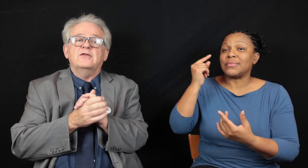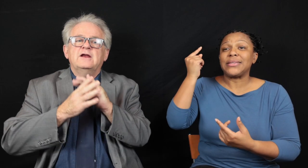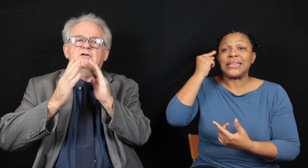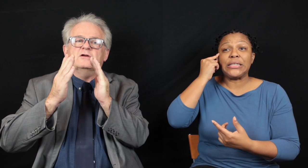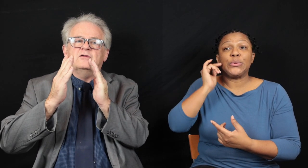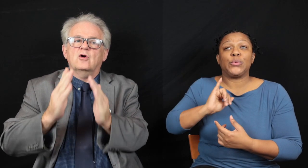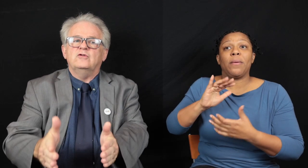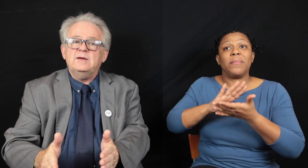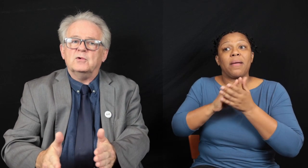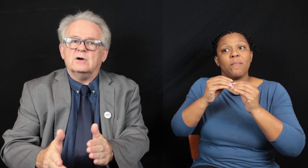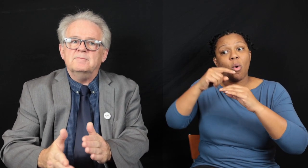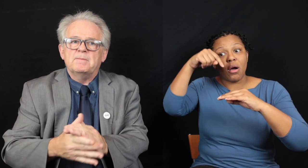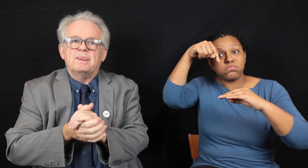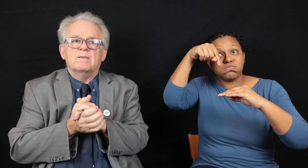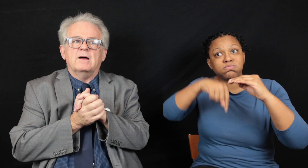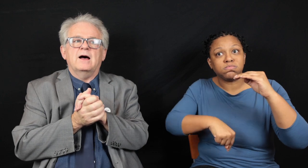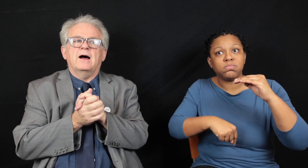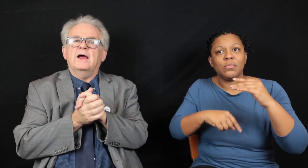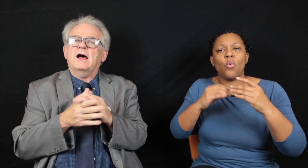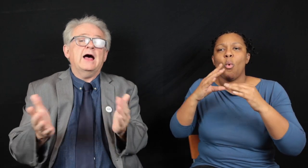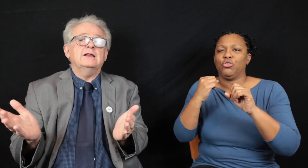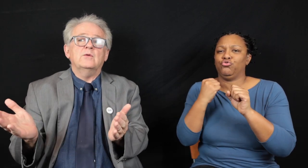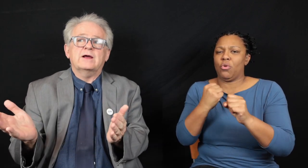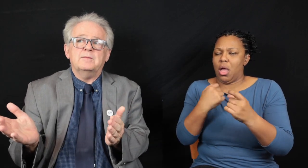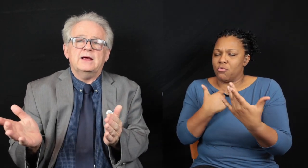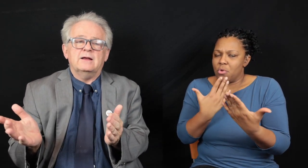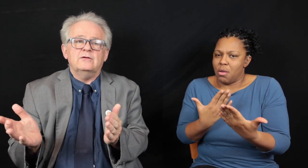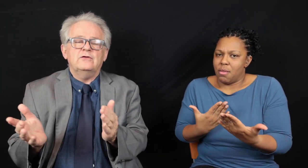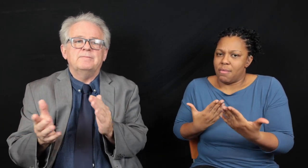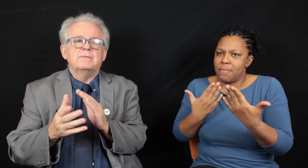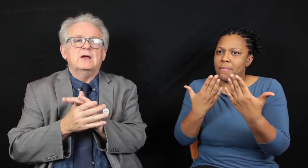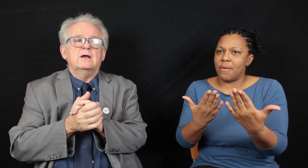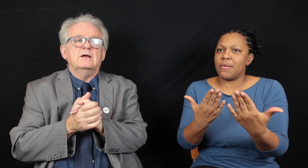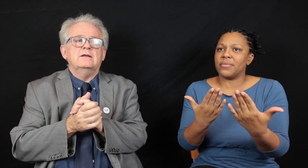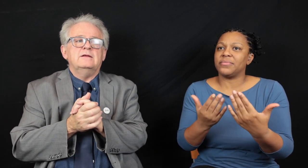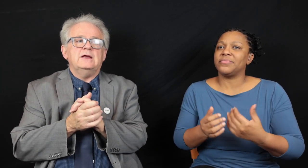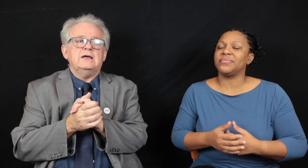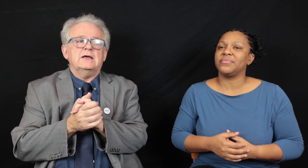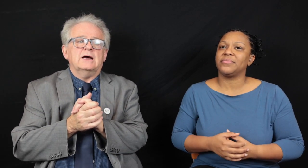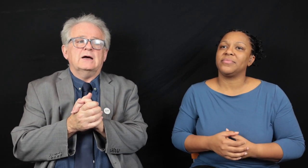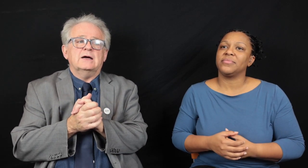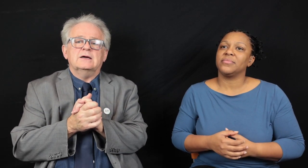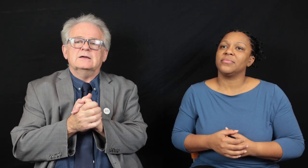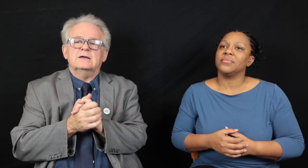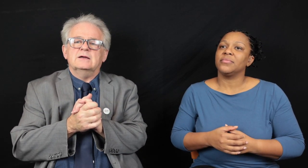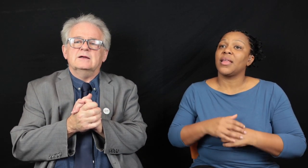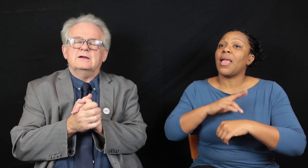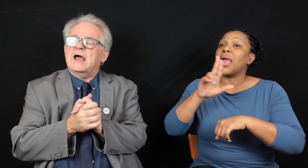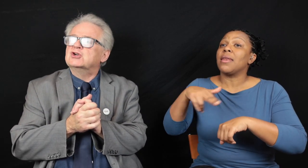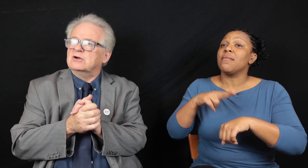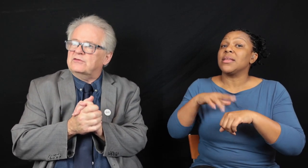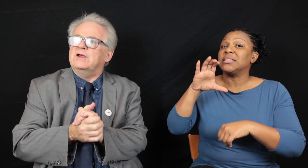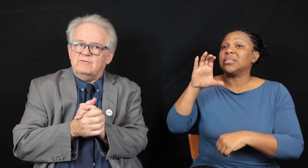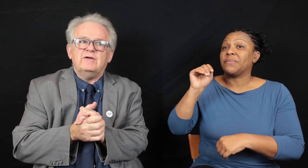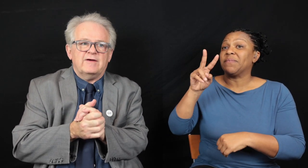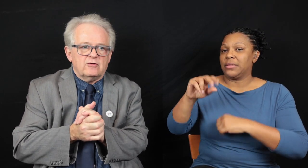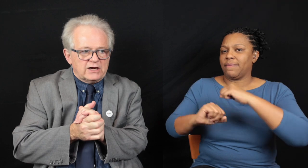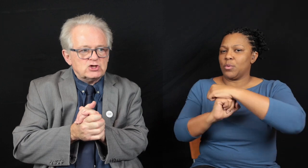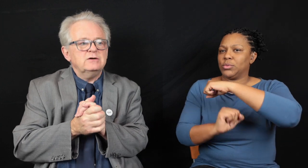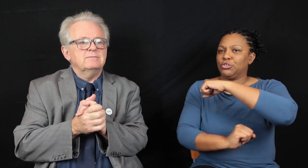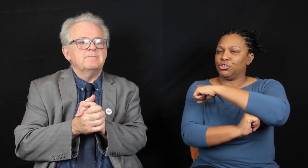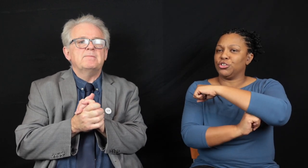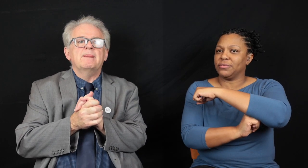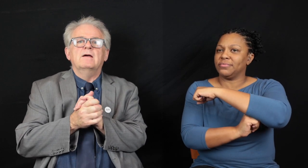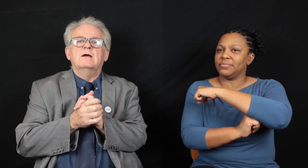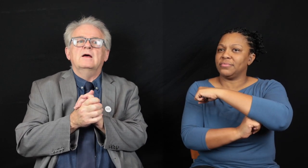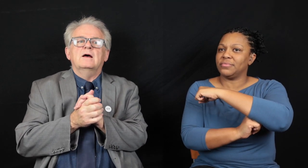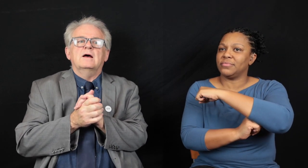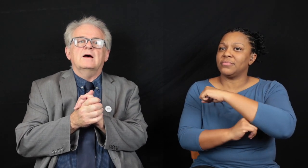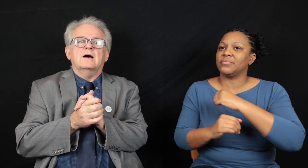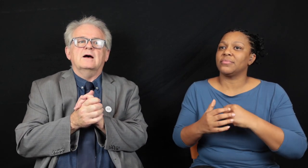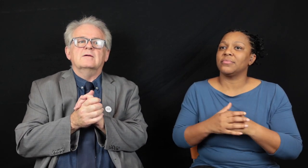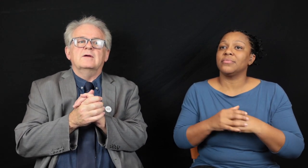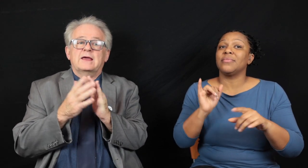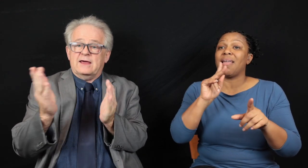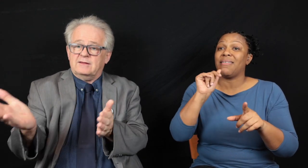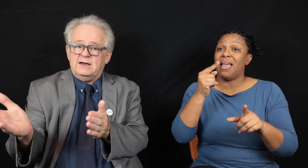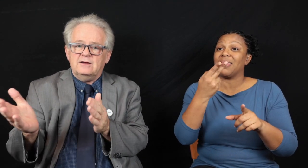Now, I think to go deeper, I highly recommend the National CMV Foundation. Kathleen is